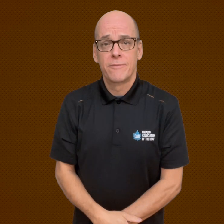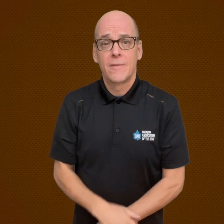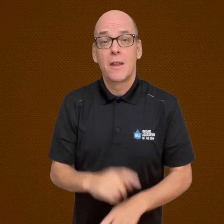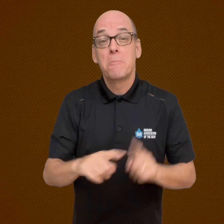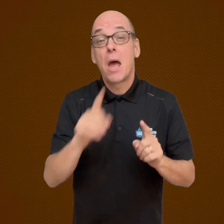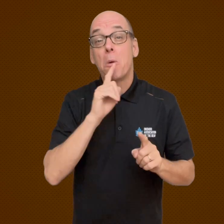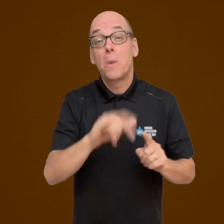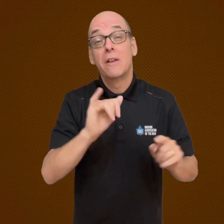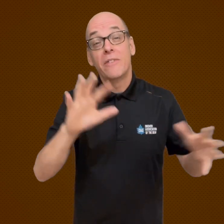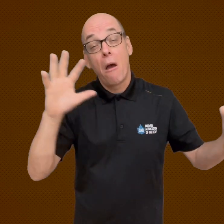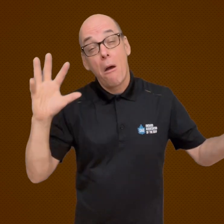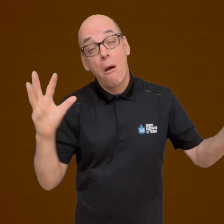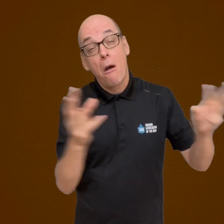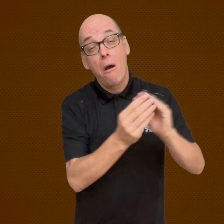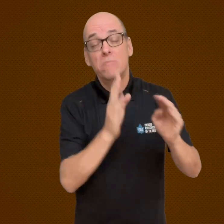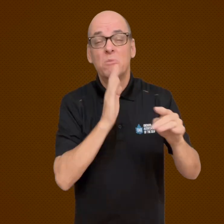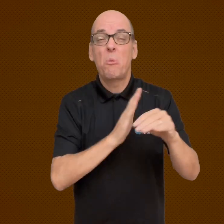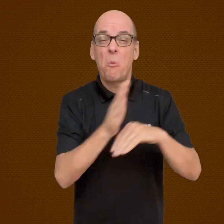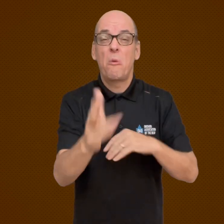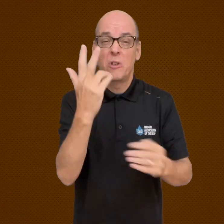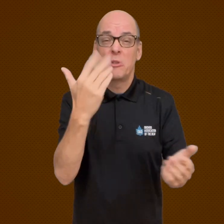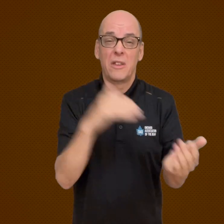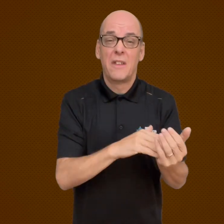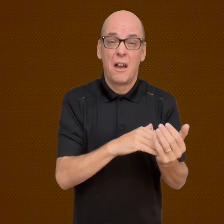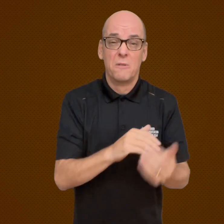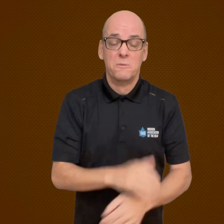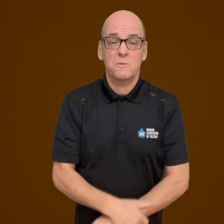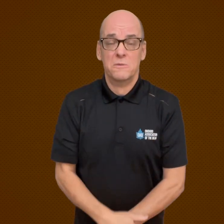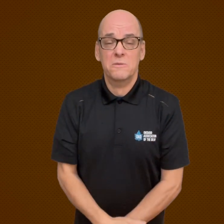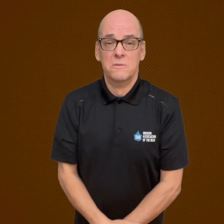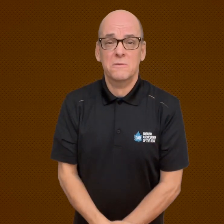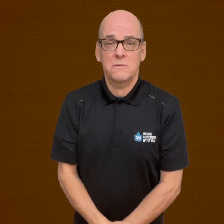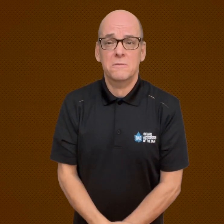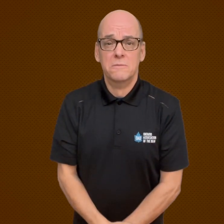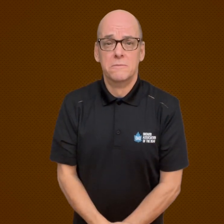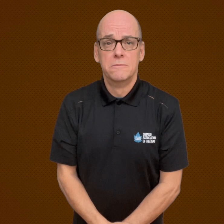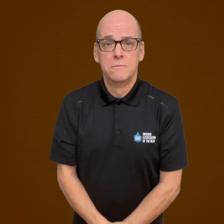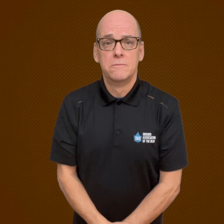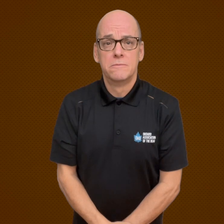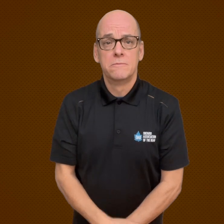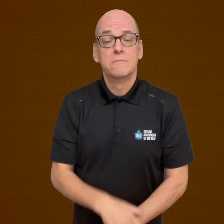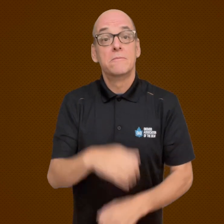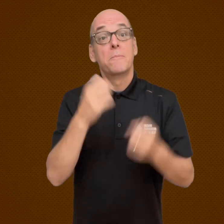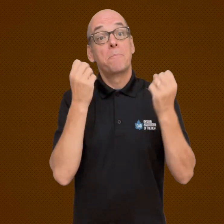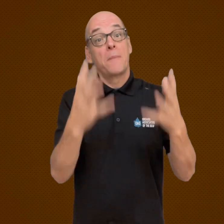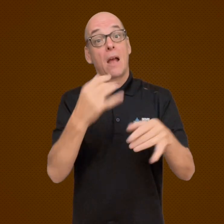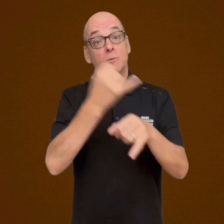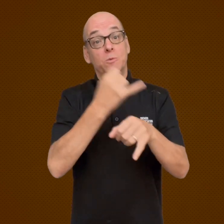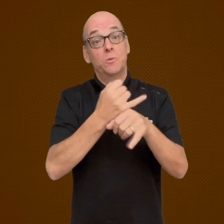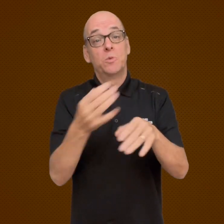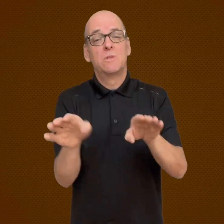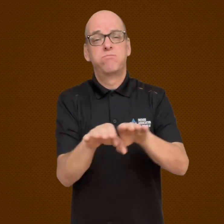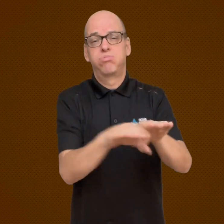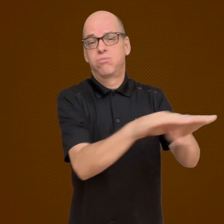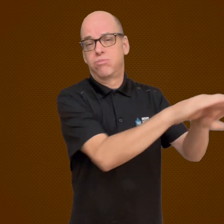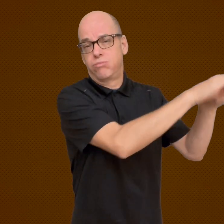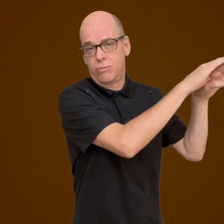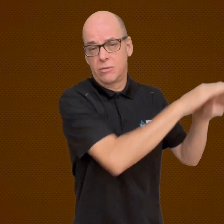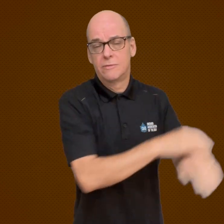Really, over 3,000 children had been buried in unmarked graves altogether. Many of these institutions are closed.